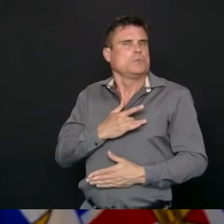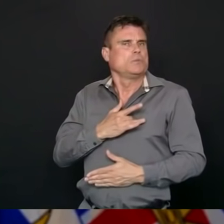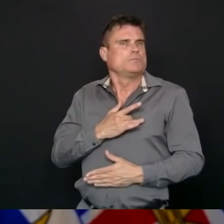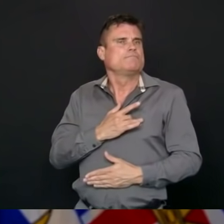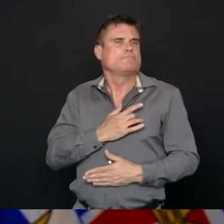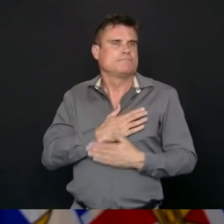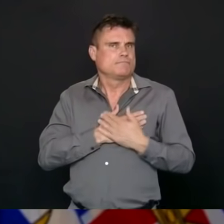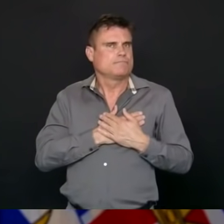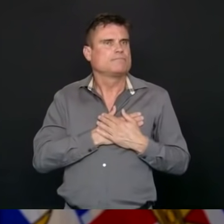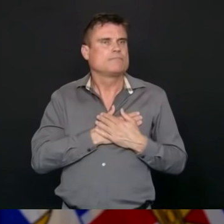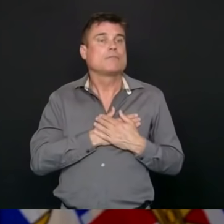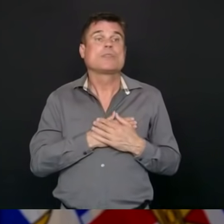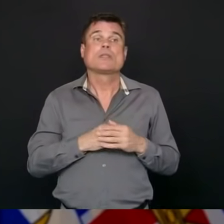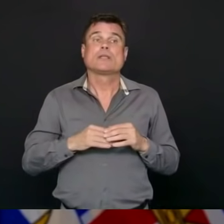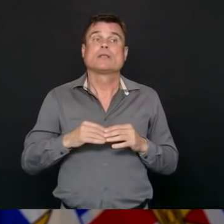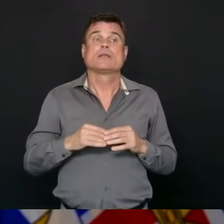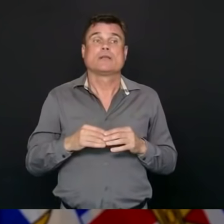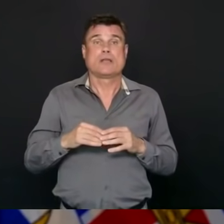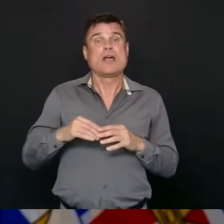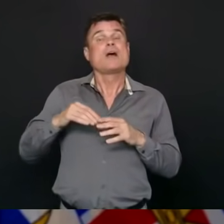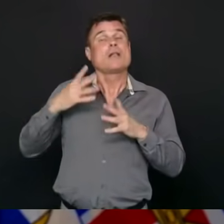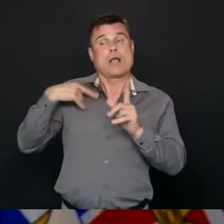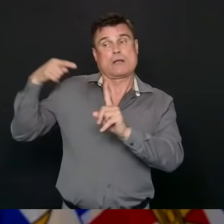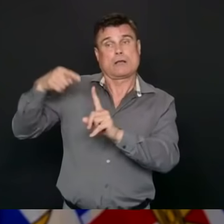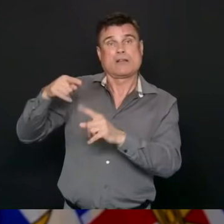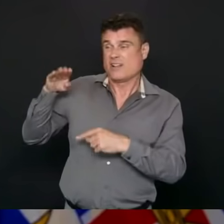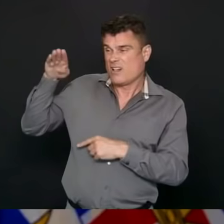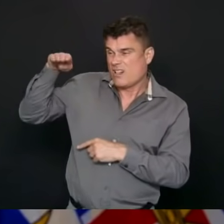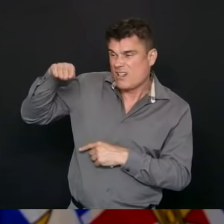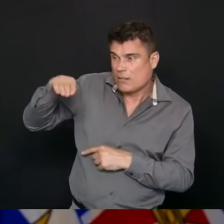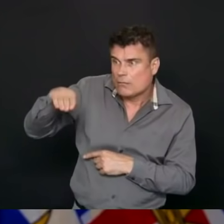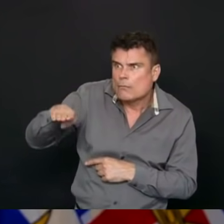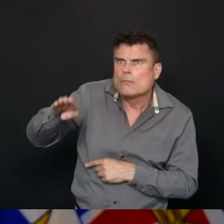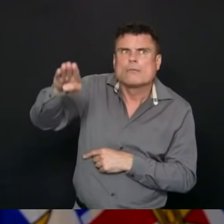maybe there won't be a second way.